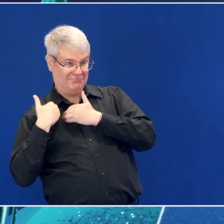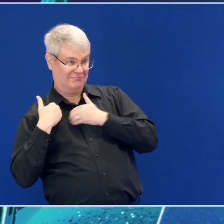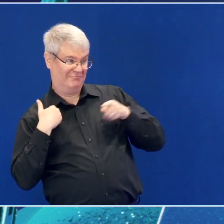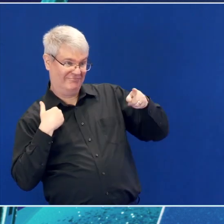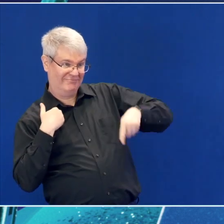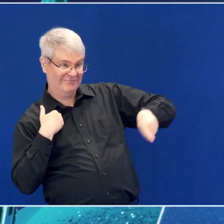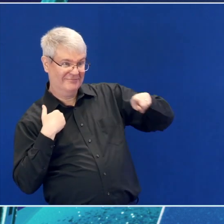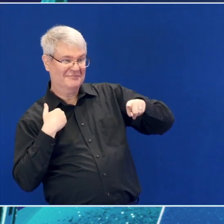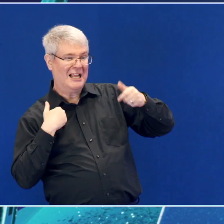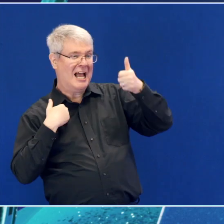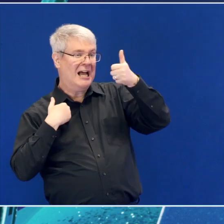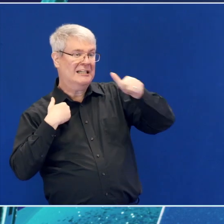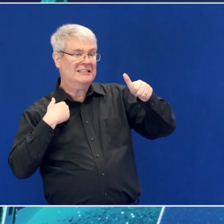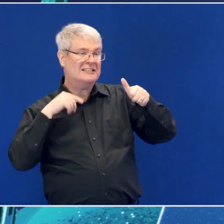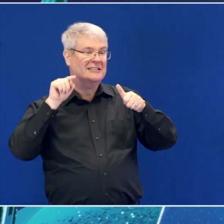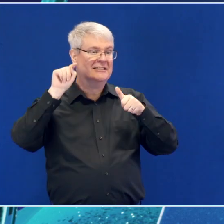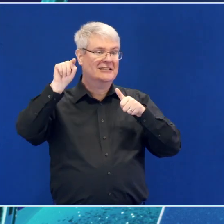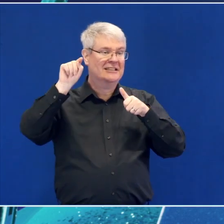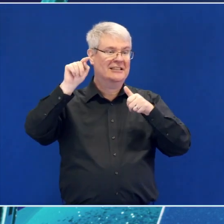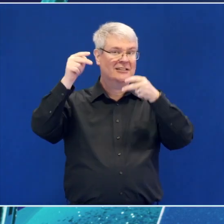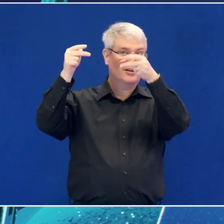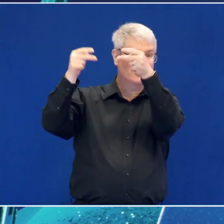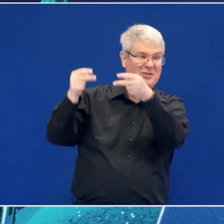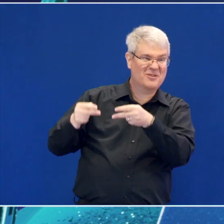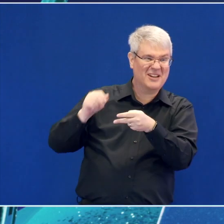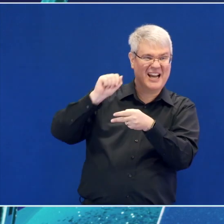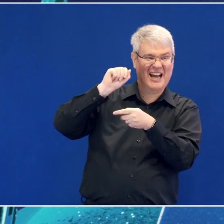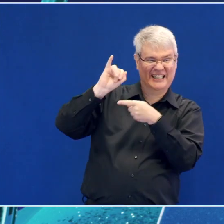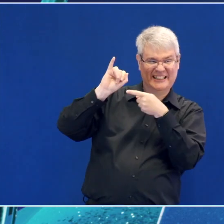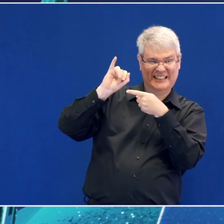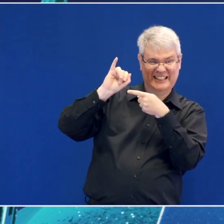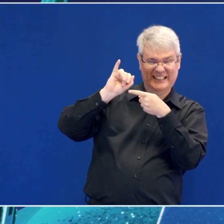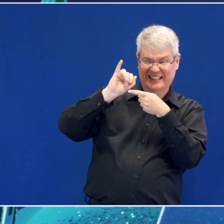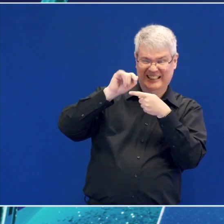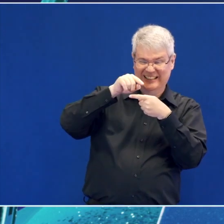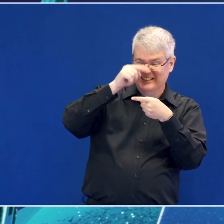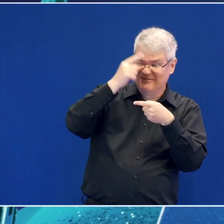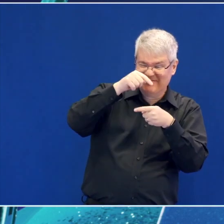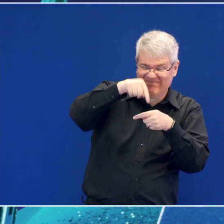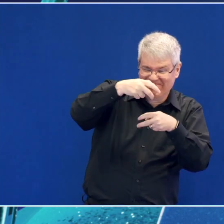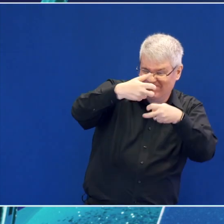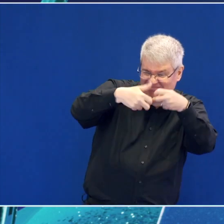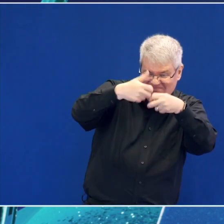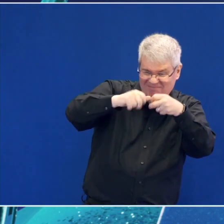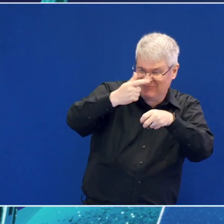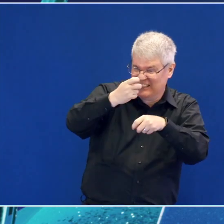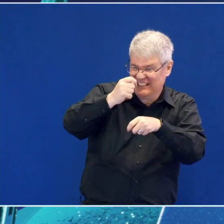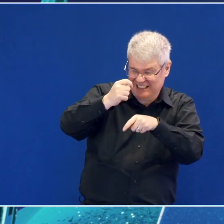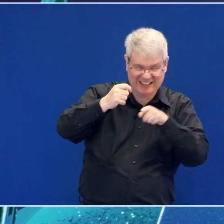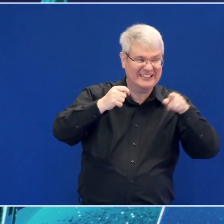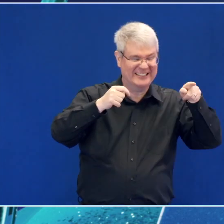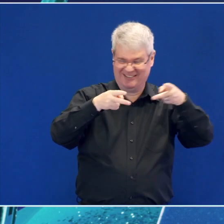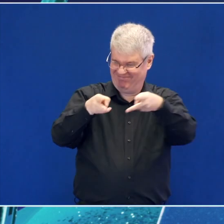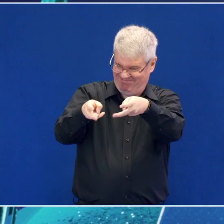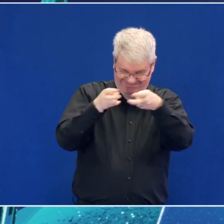from AI coding agents, remediating that manually and then feeding those diffs back to the agents resolved the issues 100%